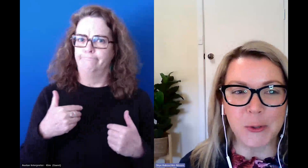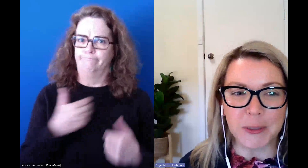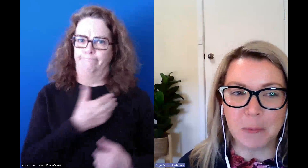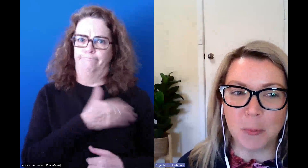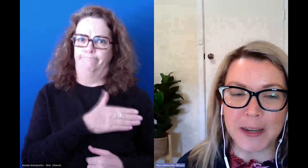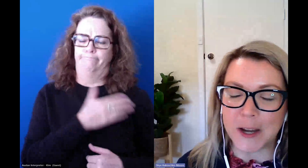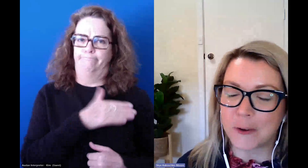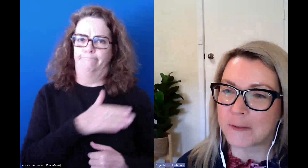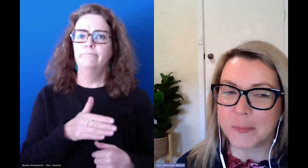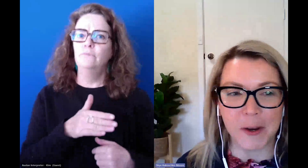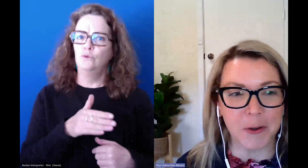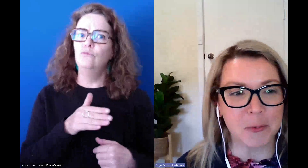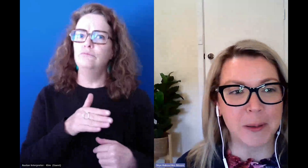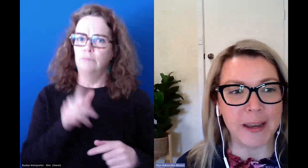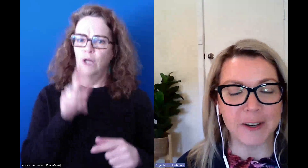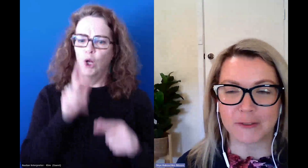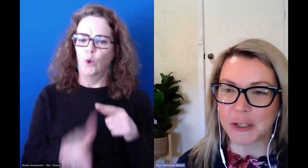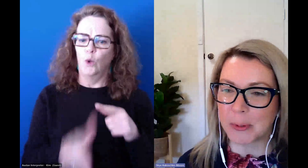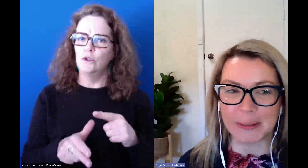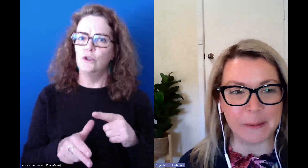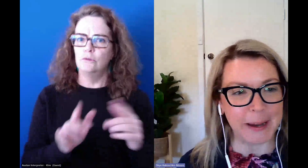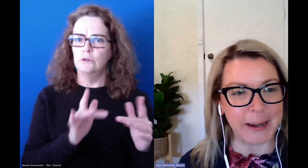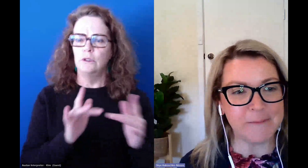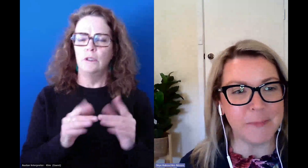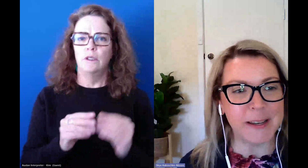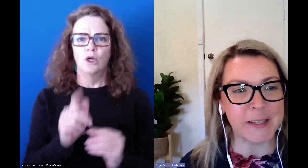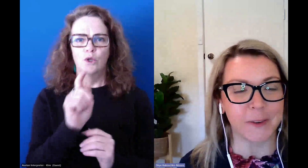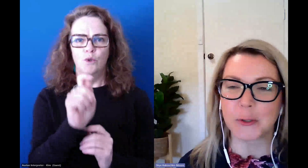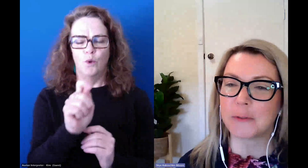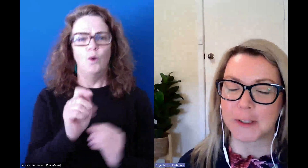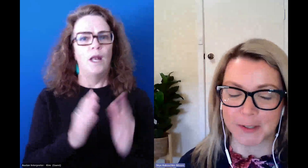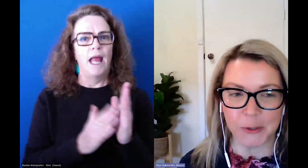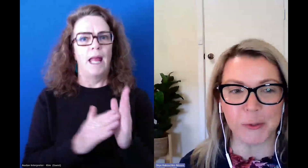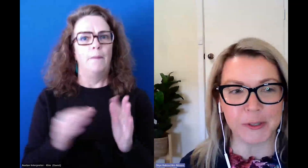shortly we'll be hearing from The Honourable Amanda Rishworth MP, Minister for Social